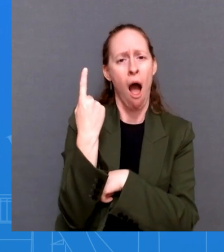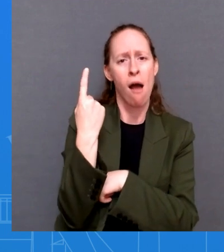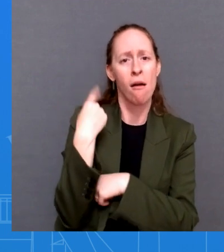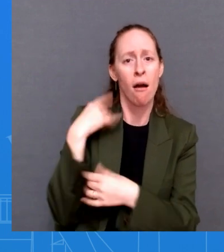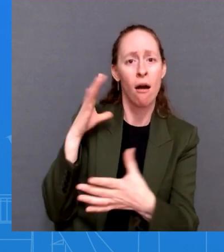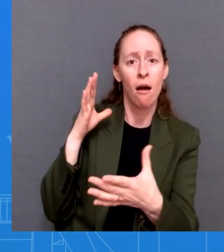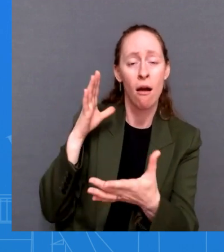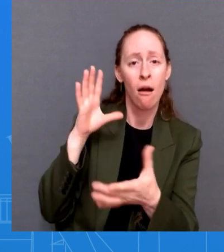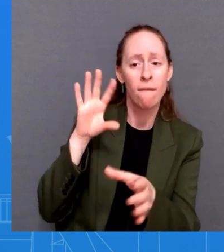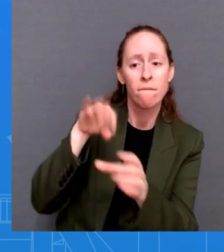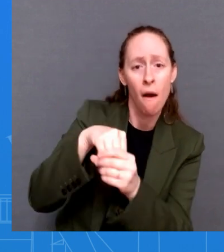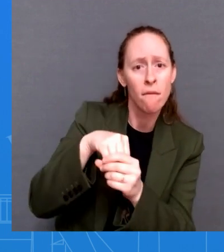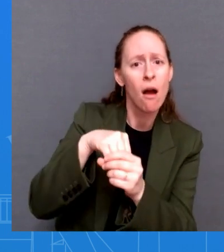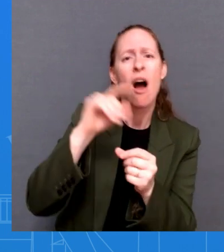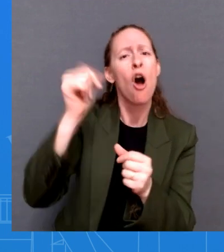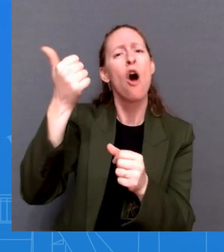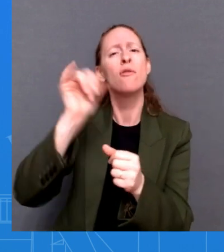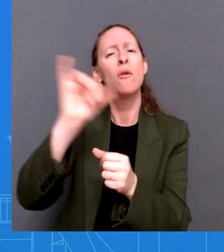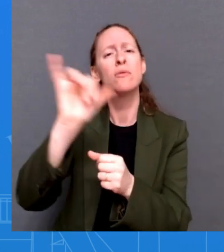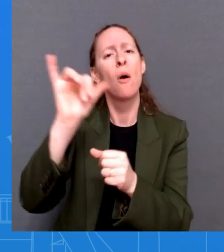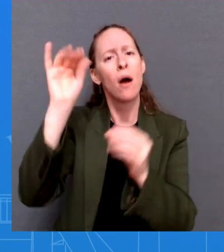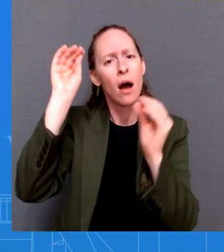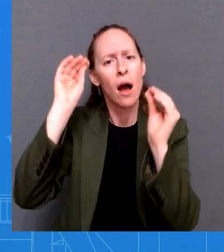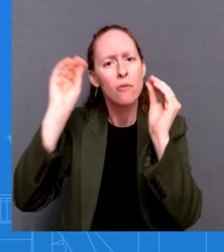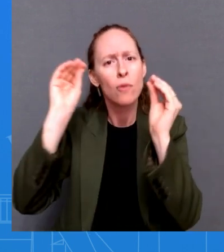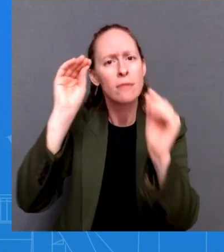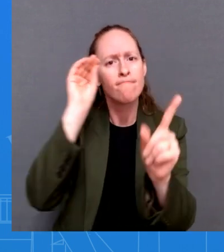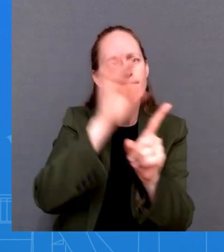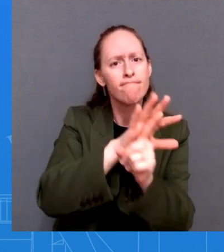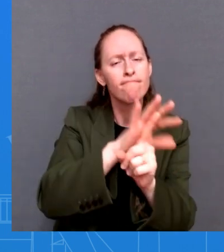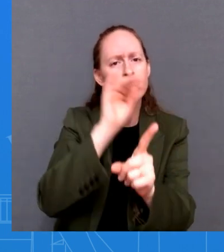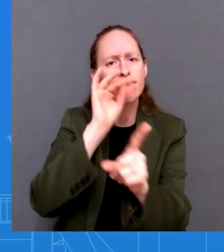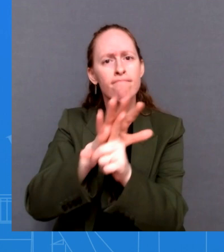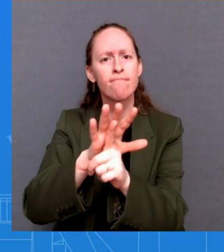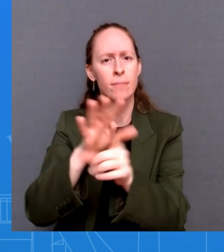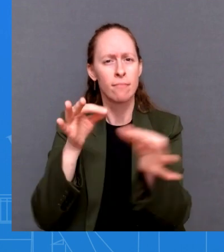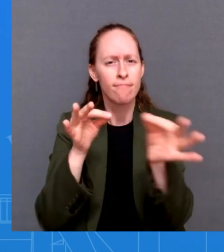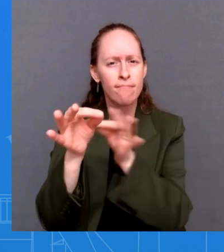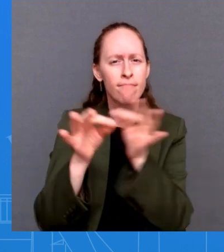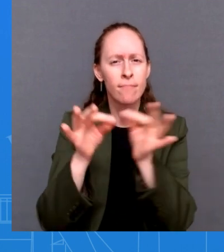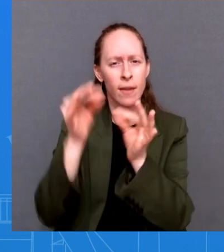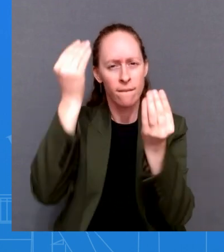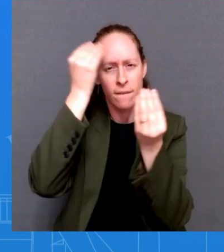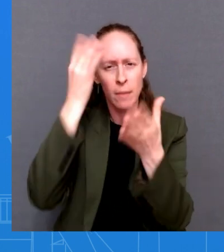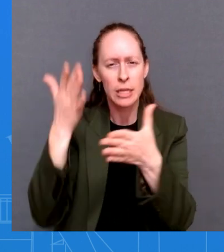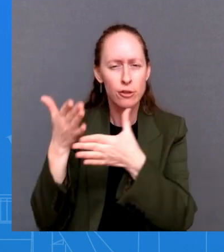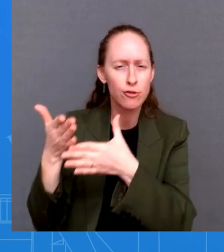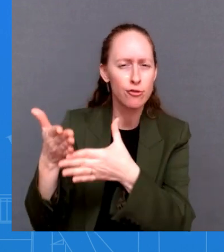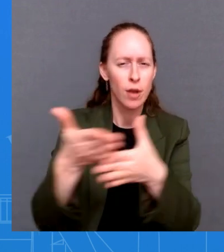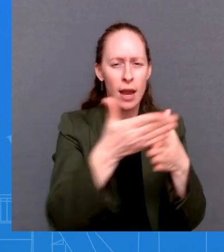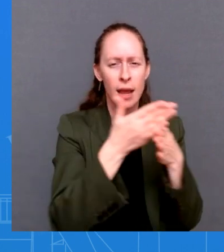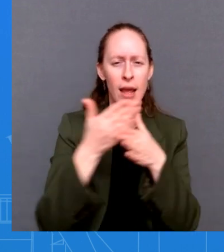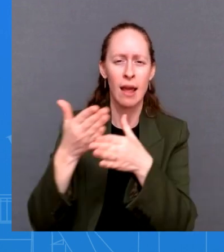So I think we had a what I would call a pretty successful first pilot, too, and looking forward to lessons learned from that pilot